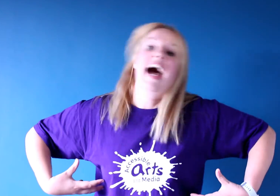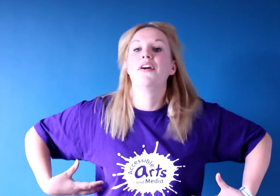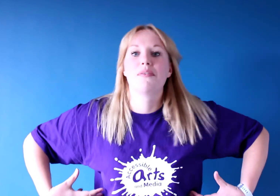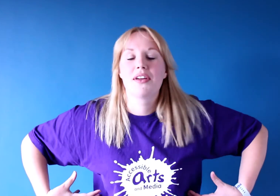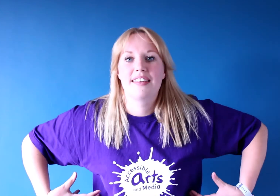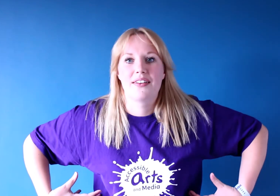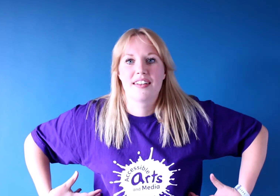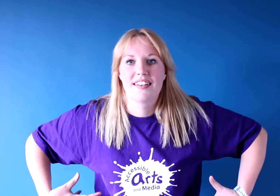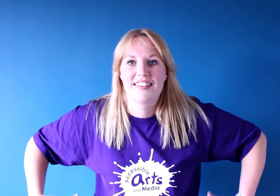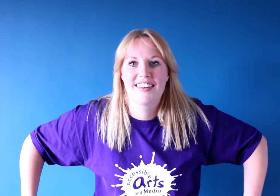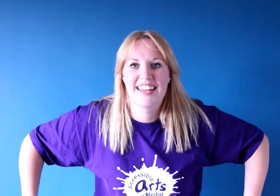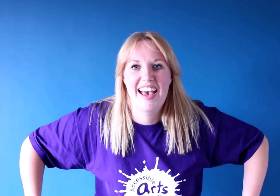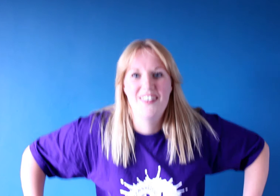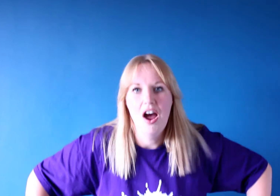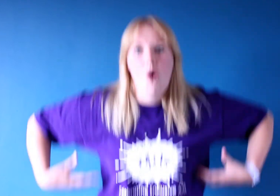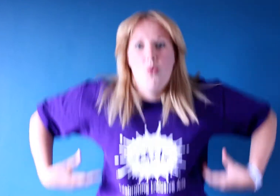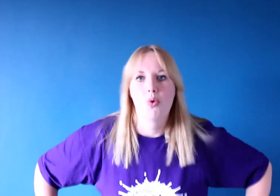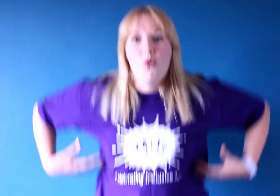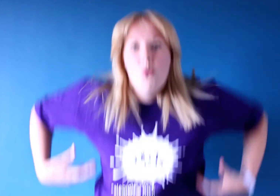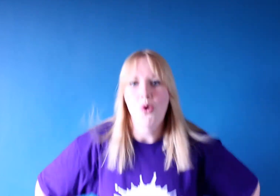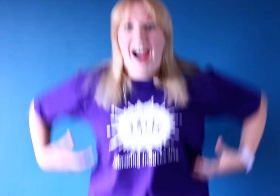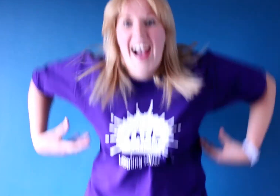How does a monkey sound? Does it go…